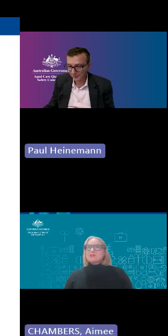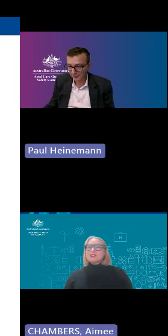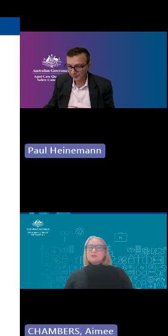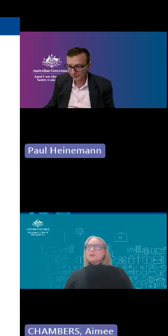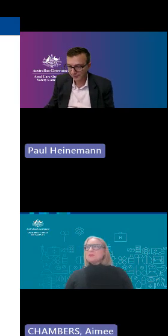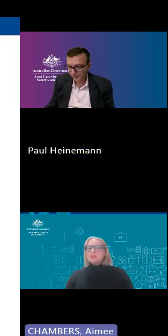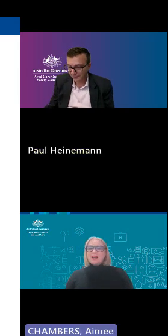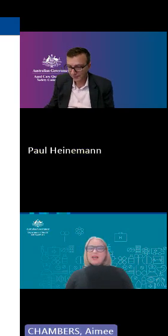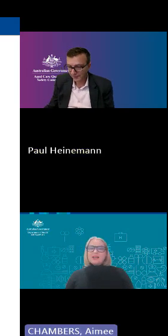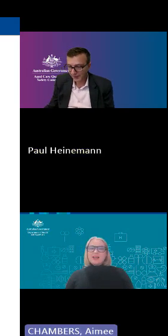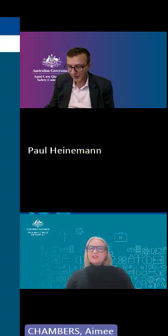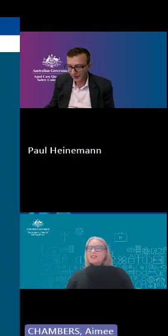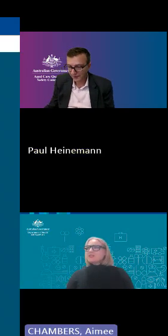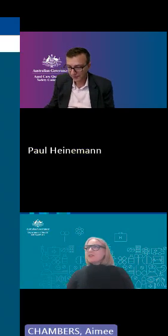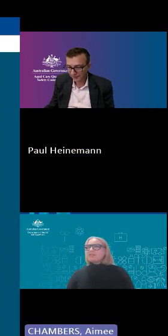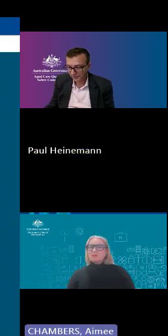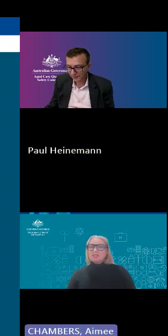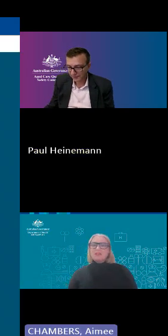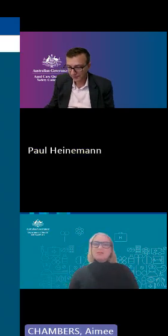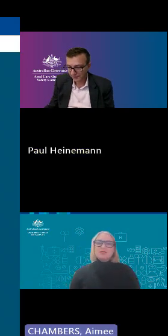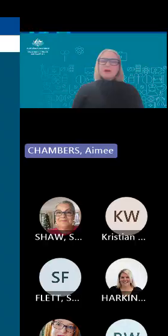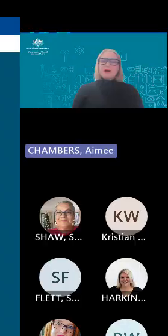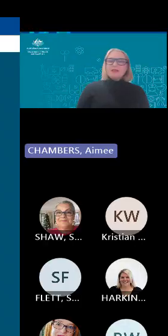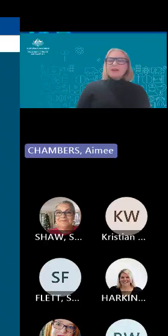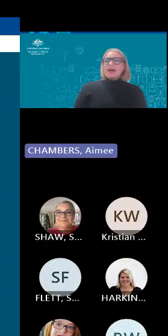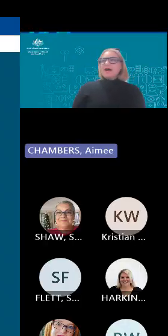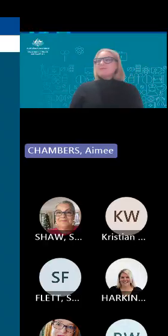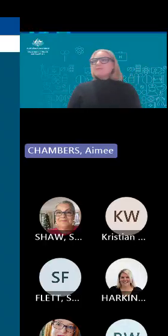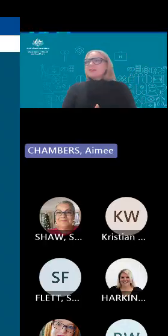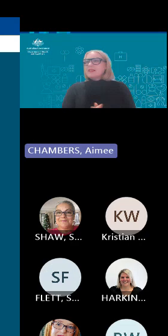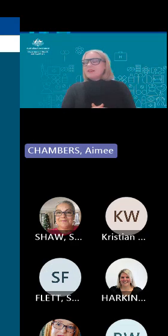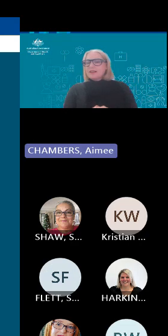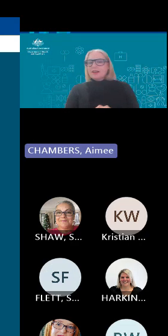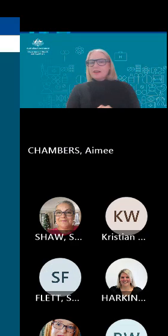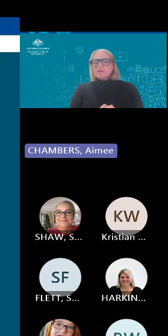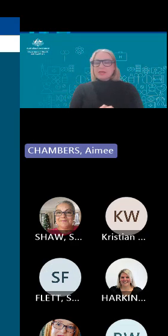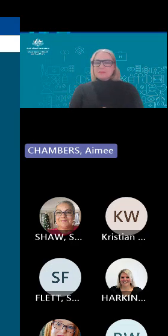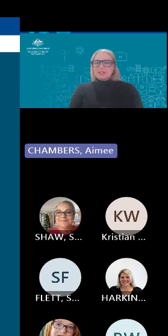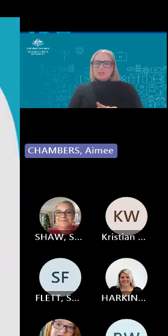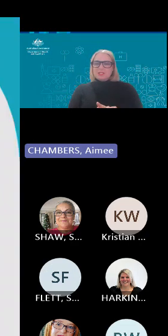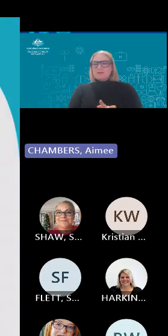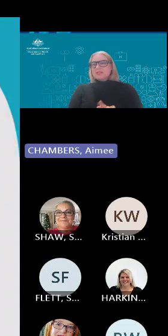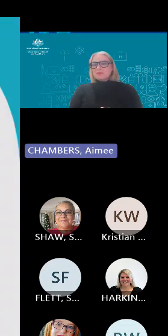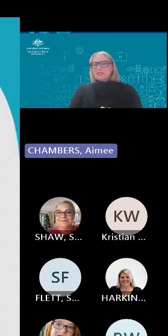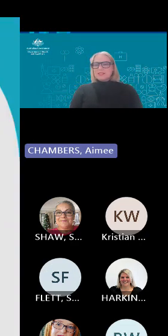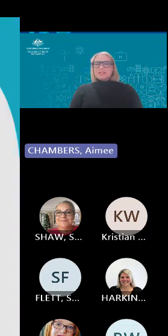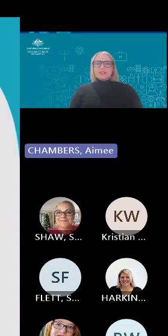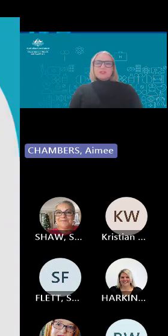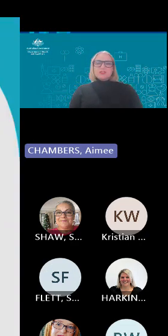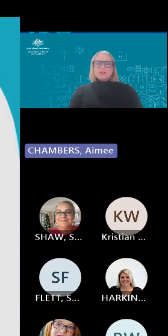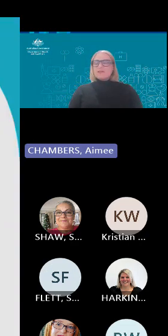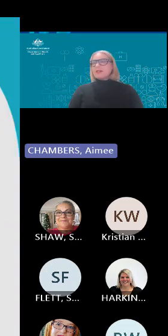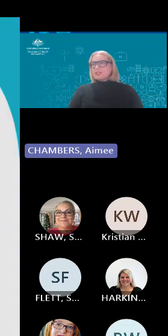Thanks so much Paul and thanks for having me here everyone. My name's Aimee Chambers. I'm the Assistant Secretary of the Navigation and